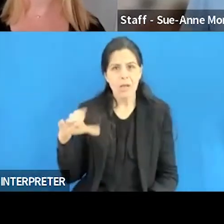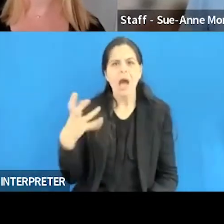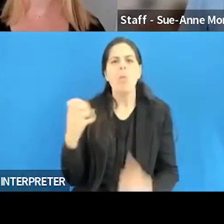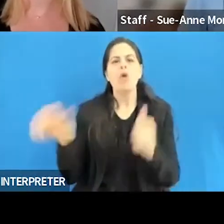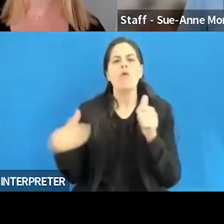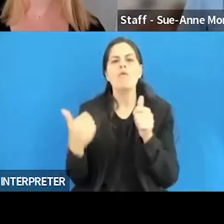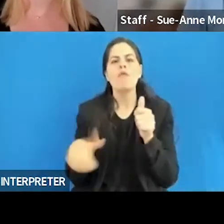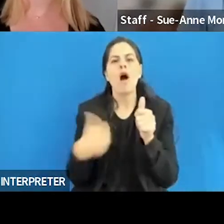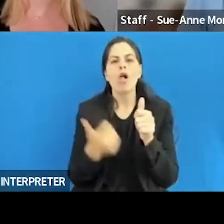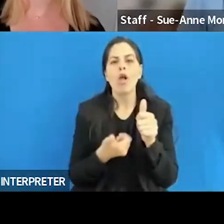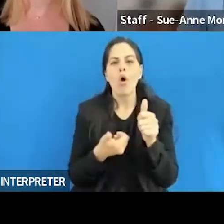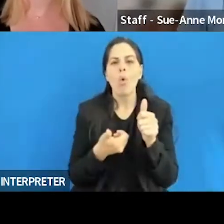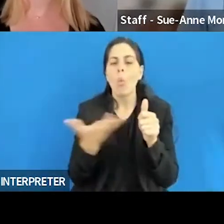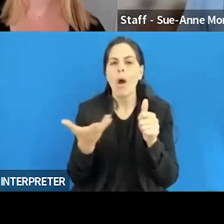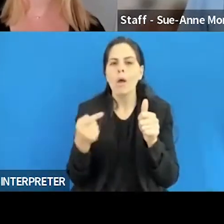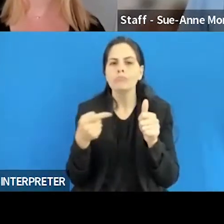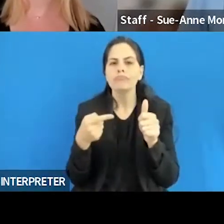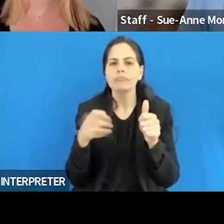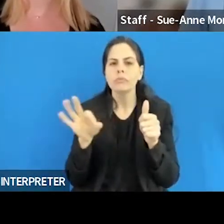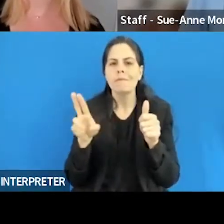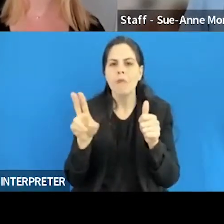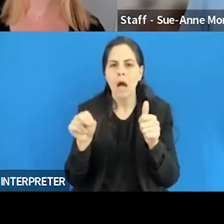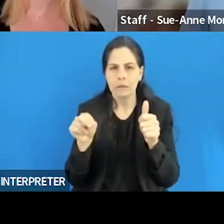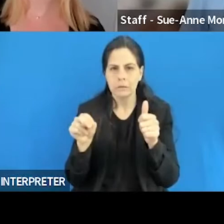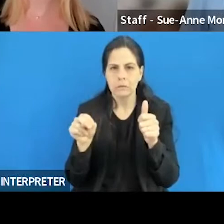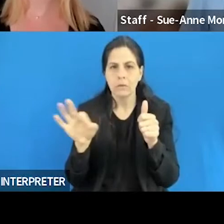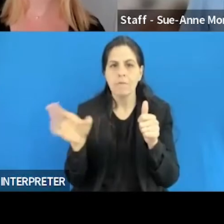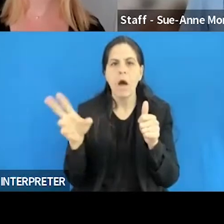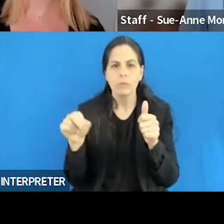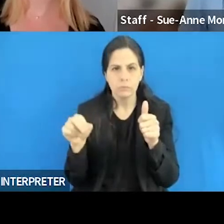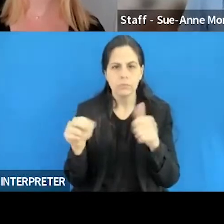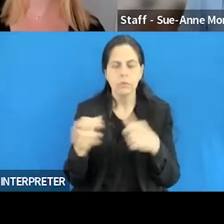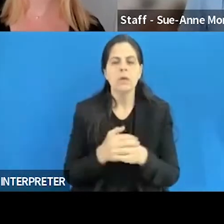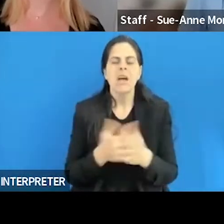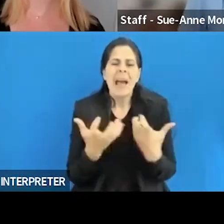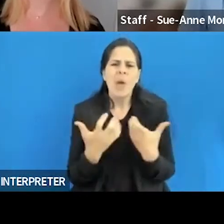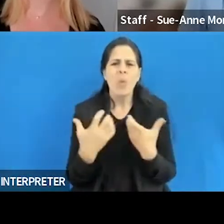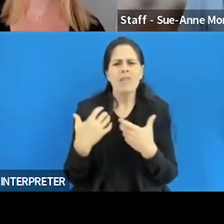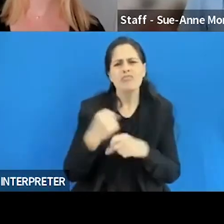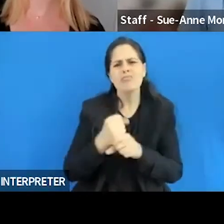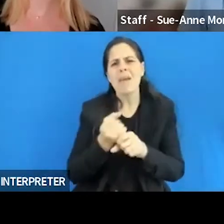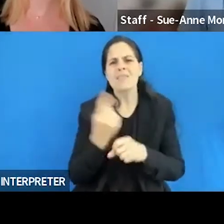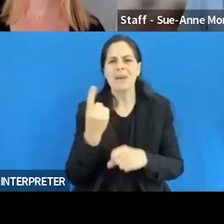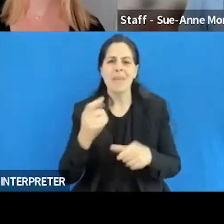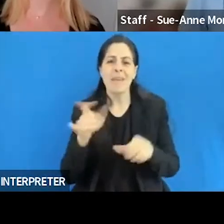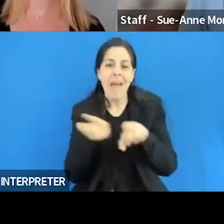And I just wanted to create something as an artist in my living room that at least felt like, you know,